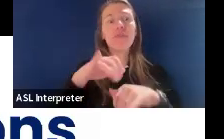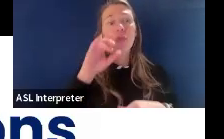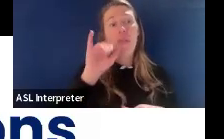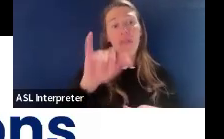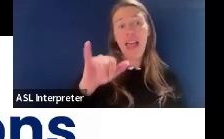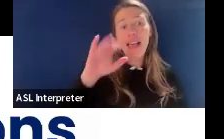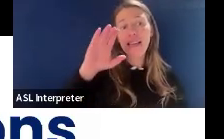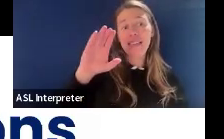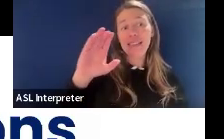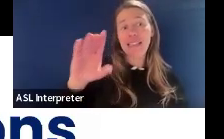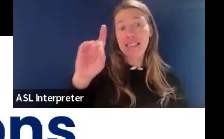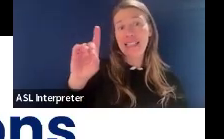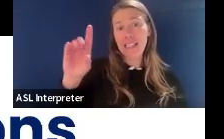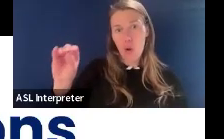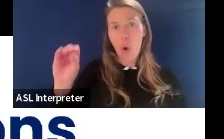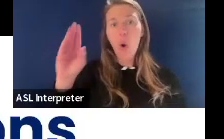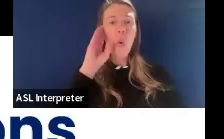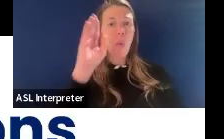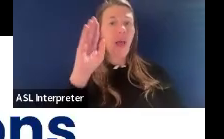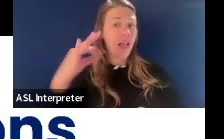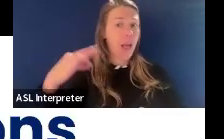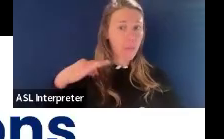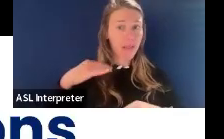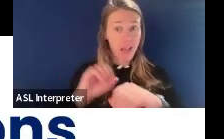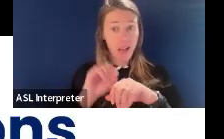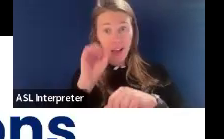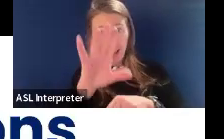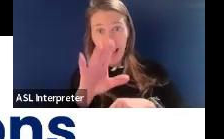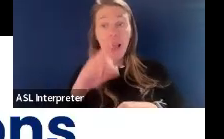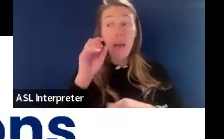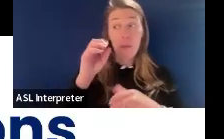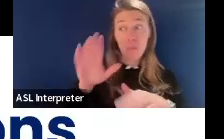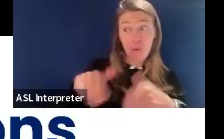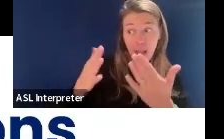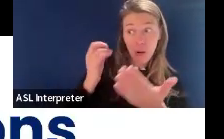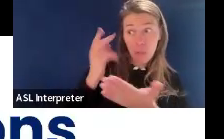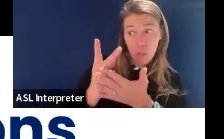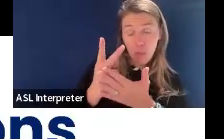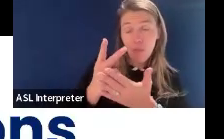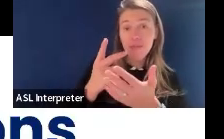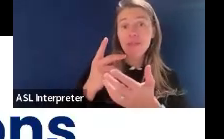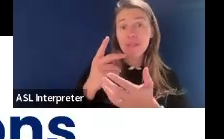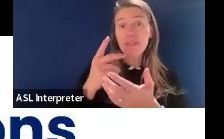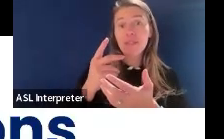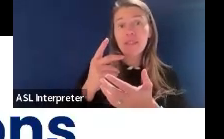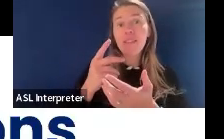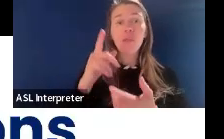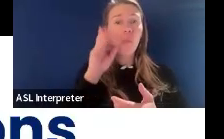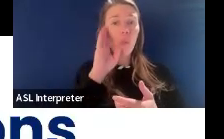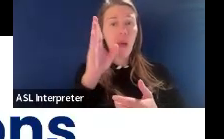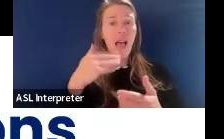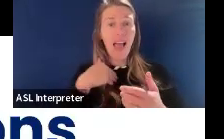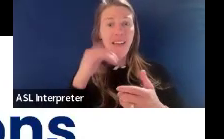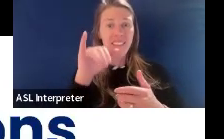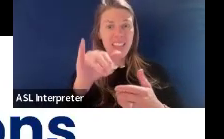on behalf of their providers, and those providers will be approved in a limited area to deliver conflicted services.